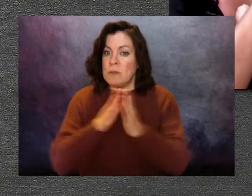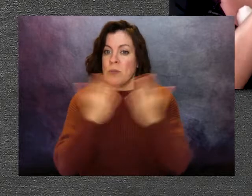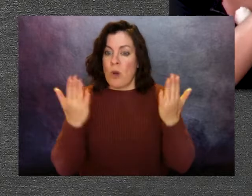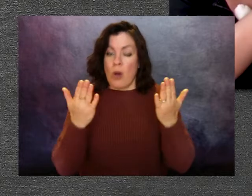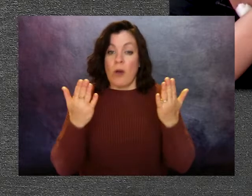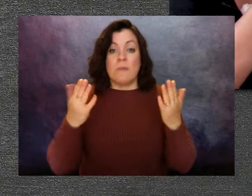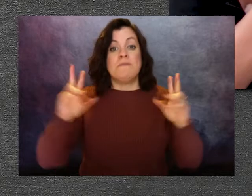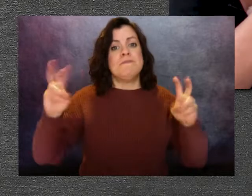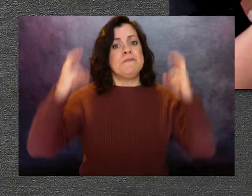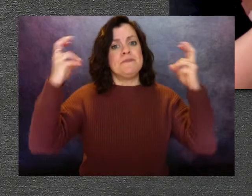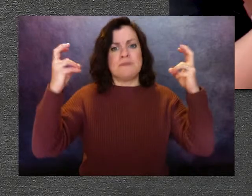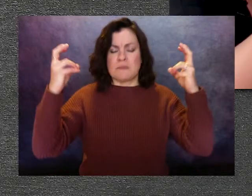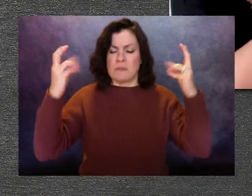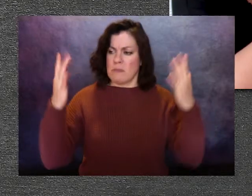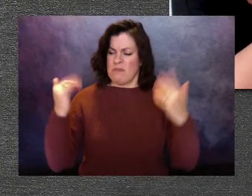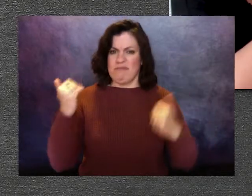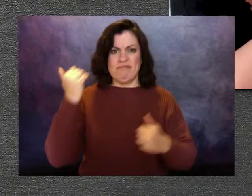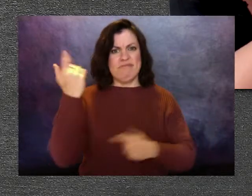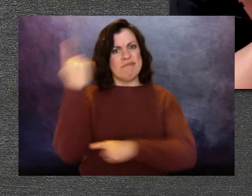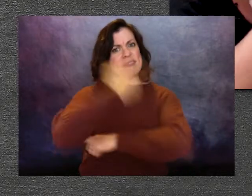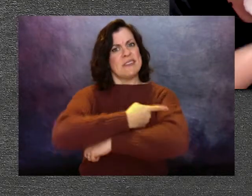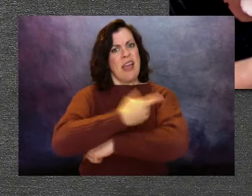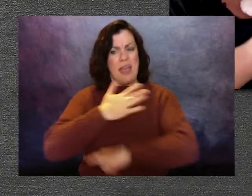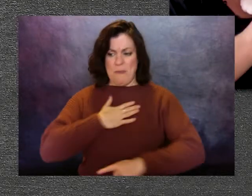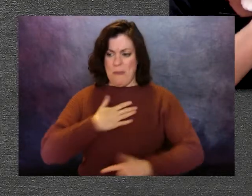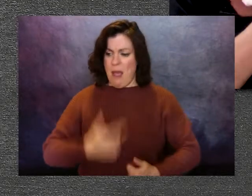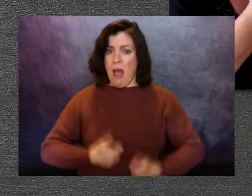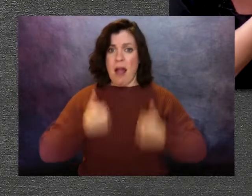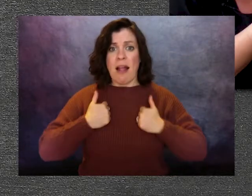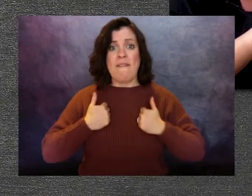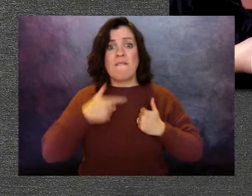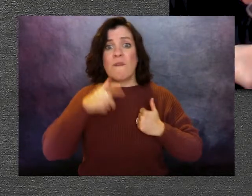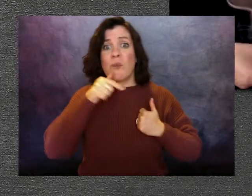Alright, PJ, can you say goodbye? Can you say goodbye, PJ?